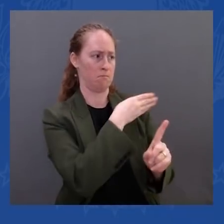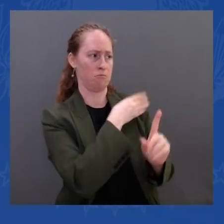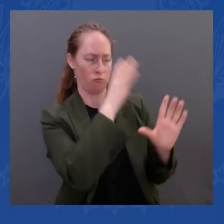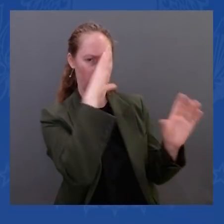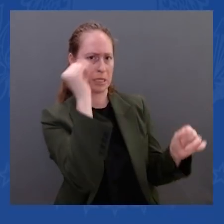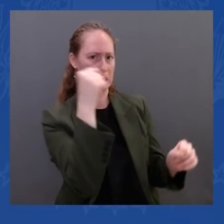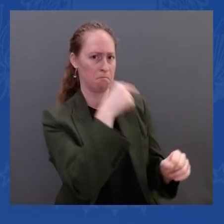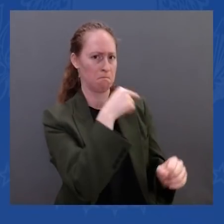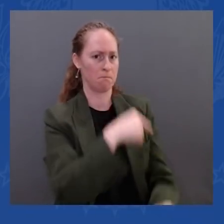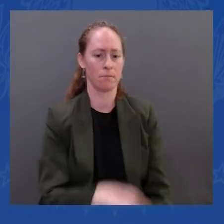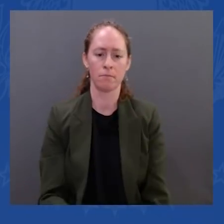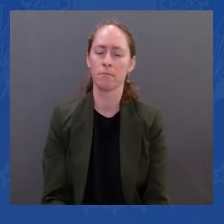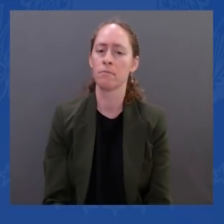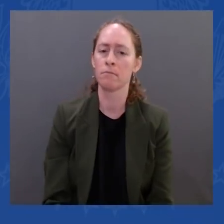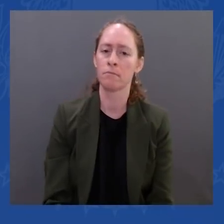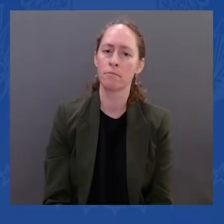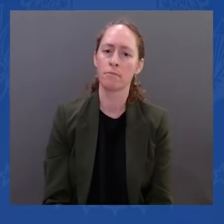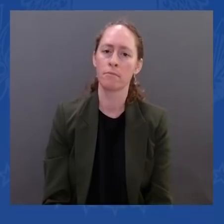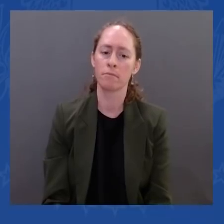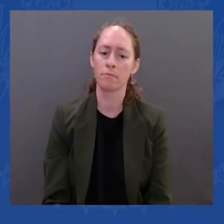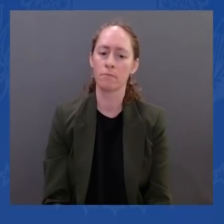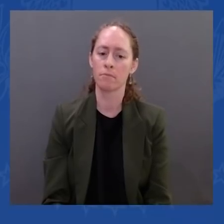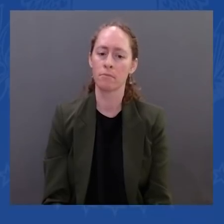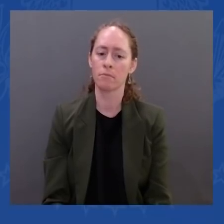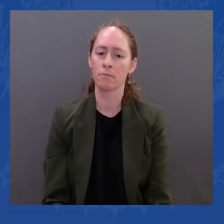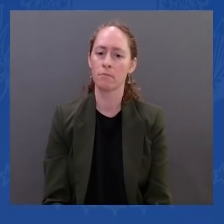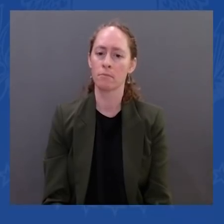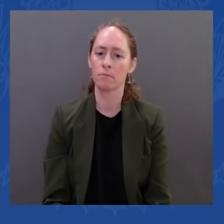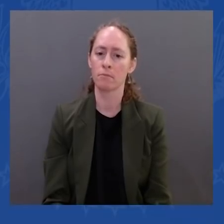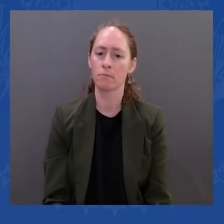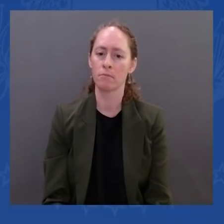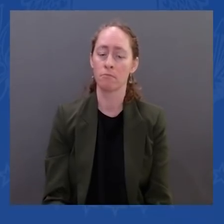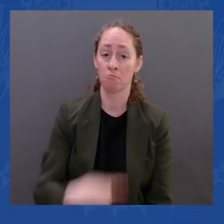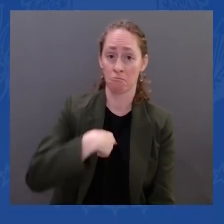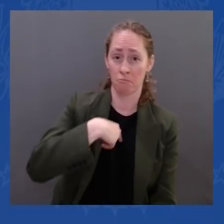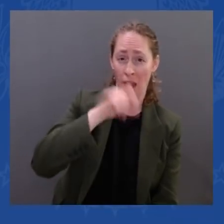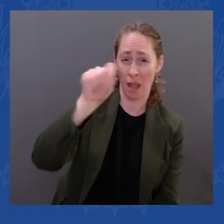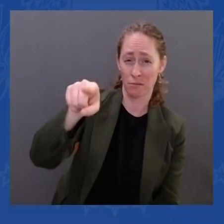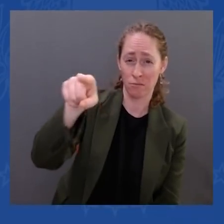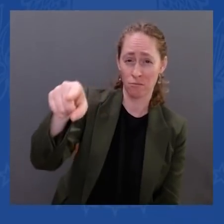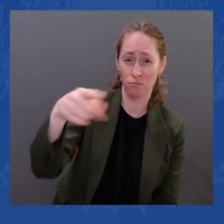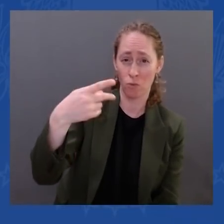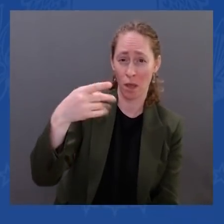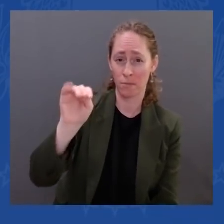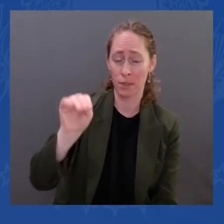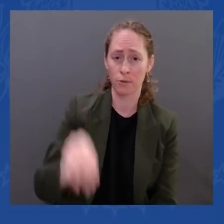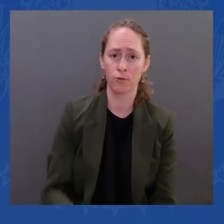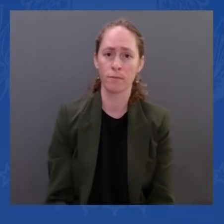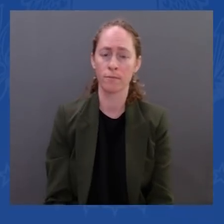We're going to be hearing more about this Indo-Pacific Economic Forum today.